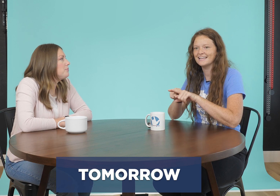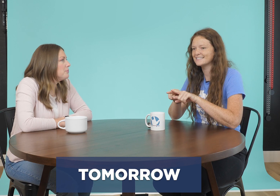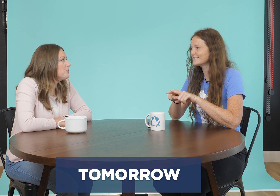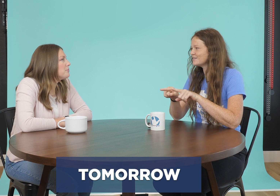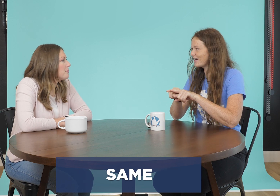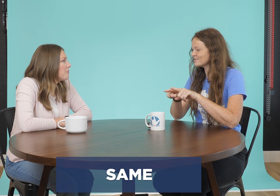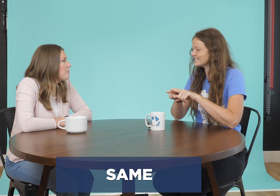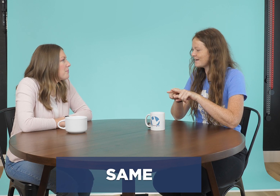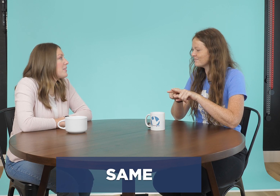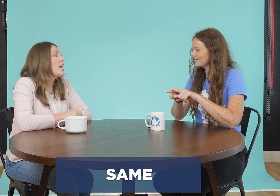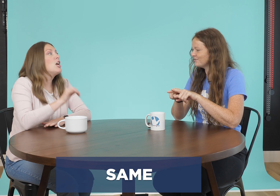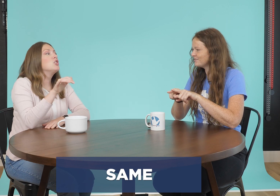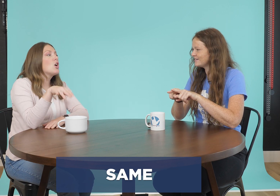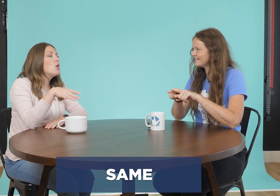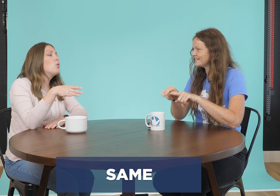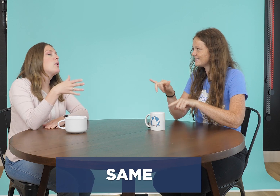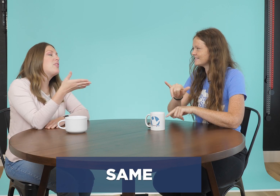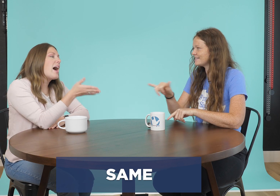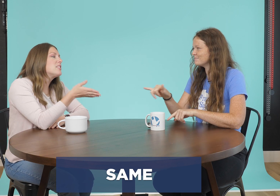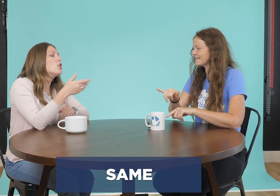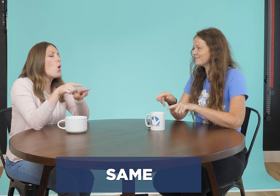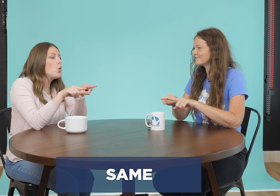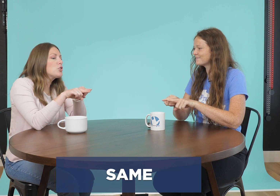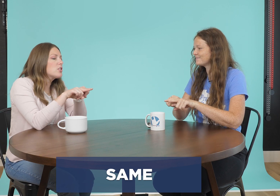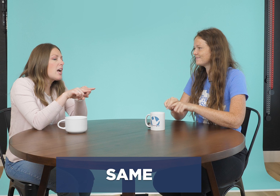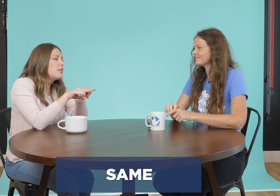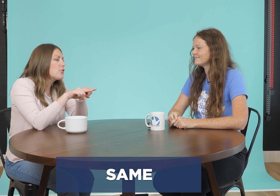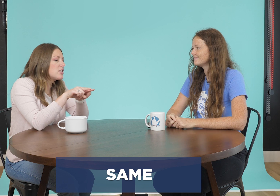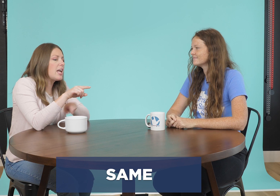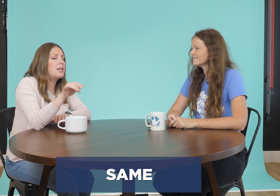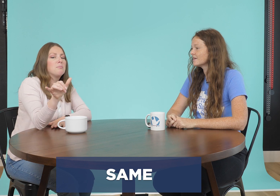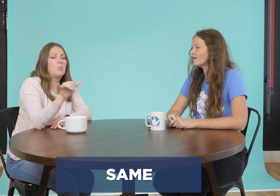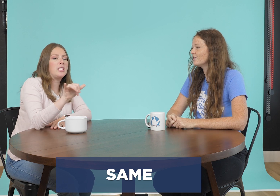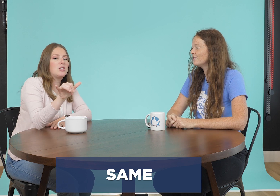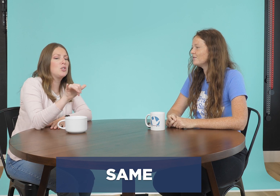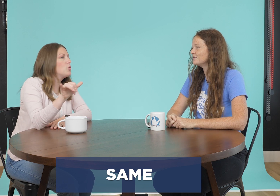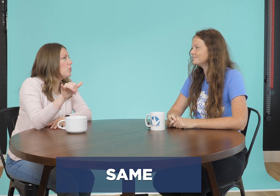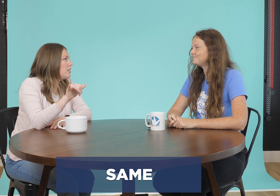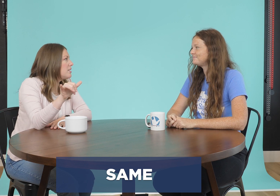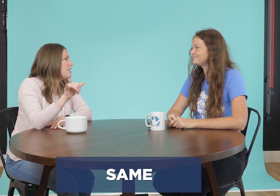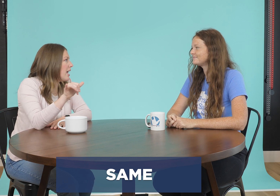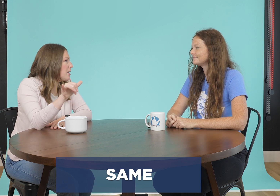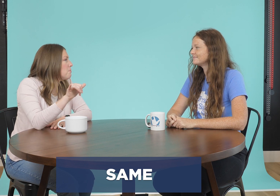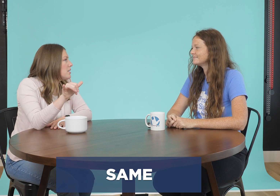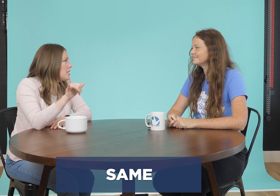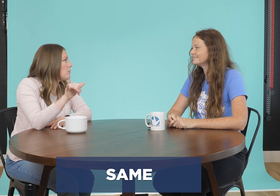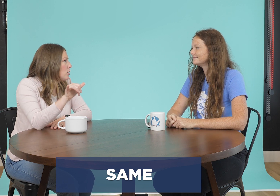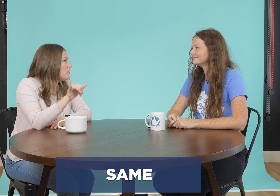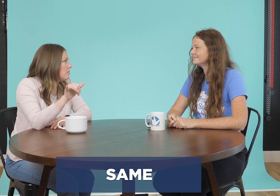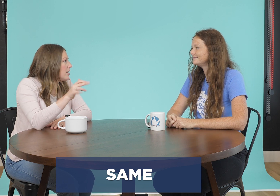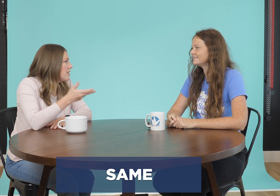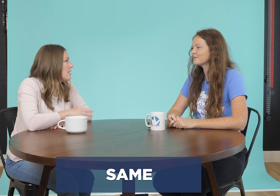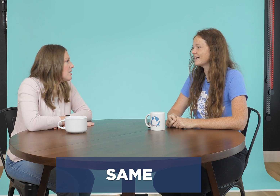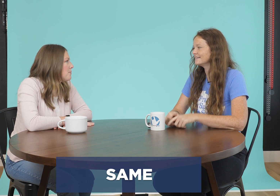That's how the same for you. So that's an older sign for same. We do same, similar, like this.